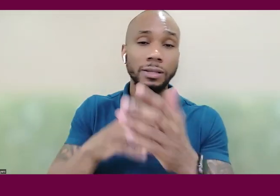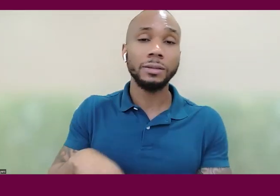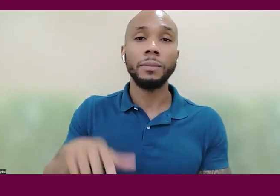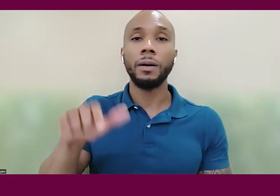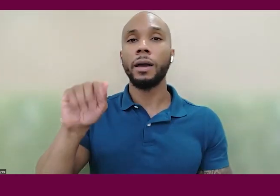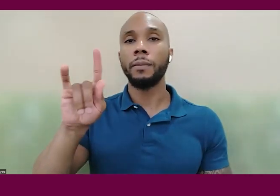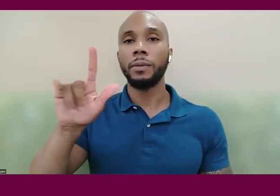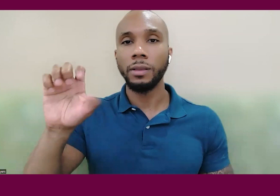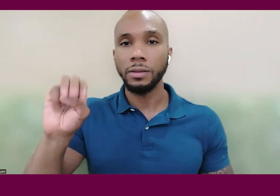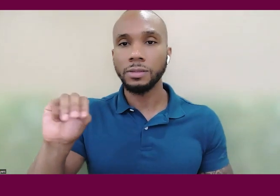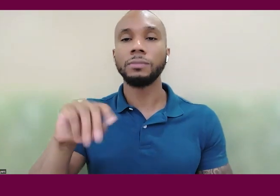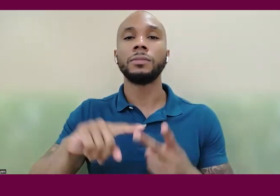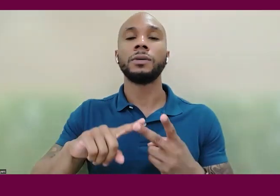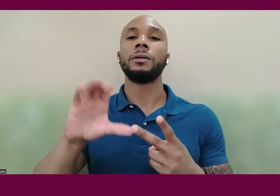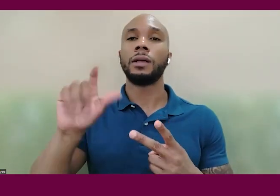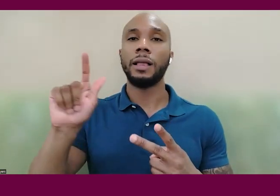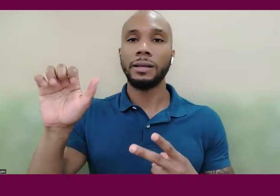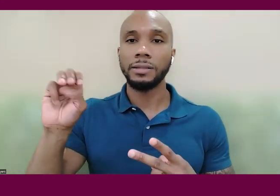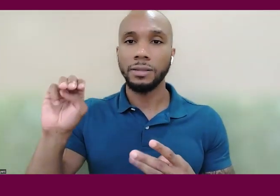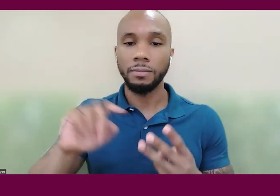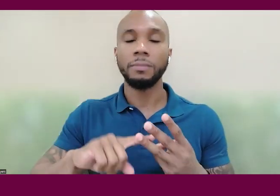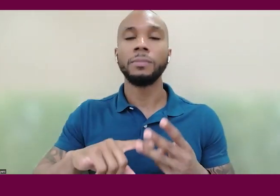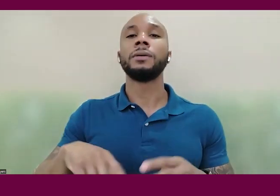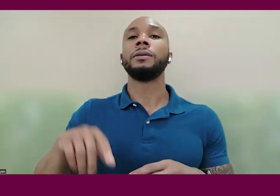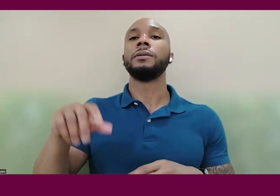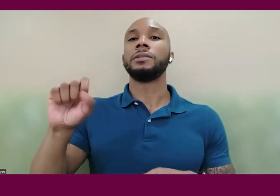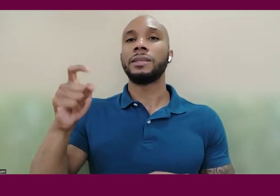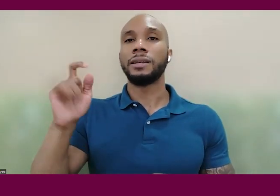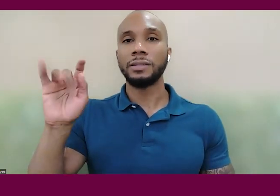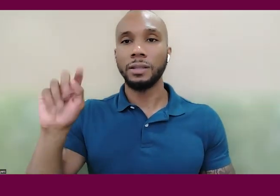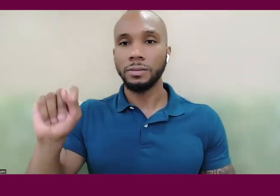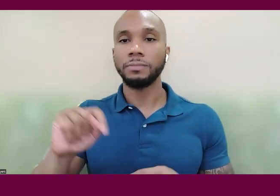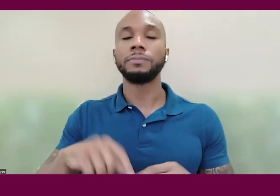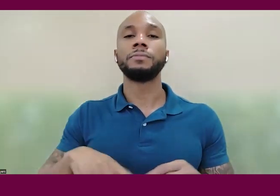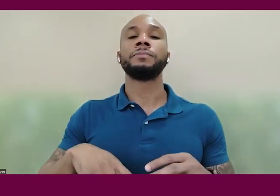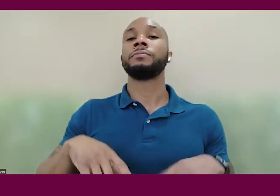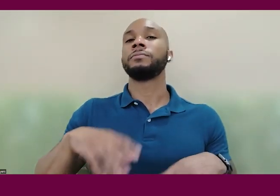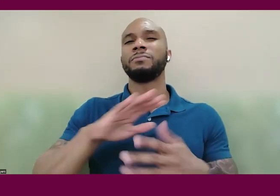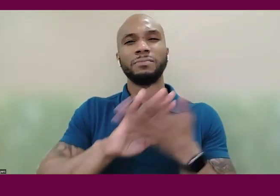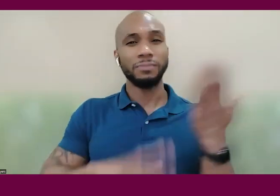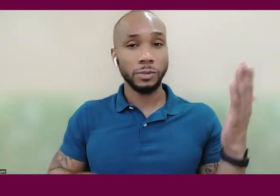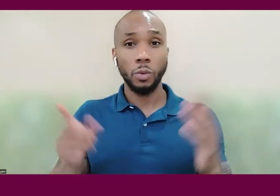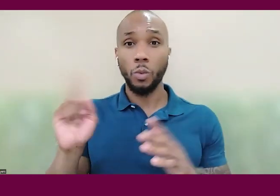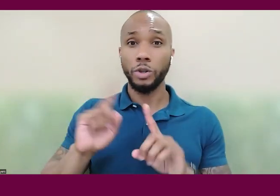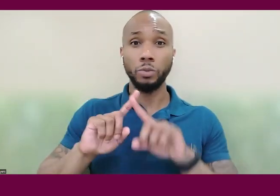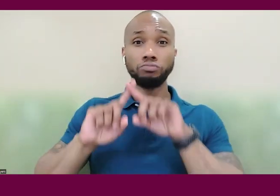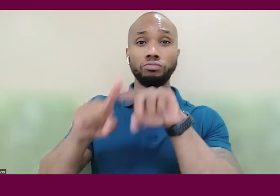because of ableism, because of classism, because of sexism, because of nationalism. Where do you go for support?